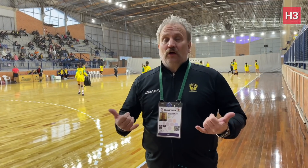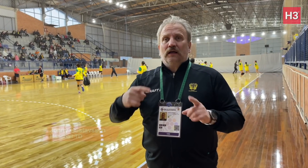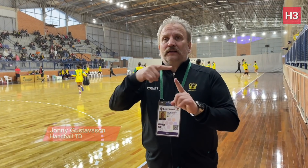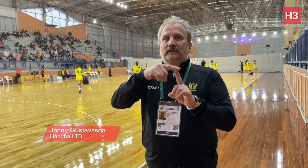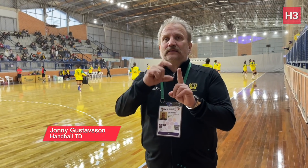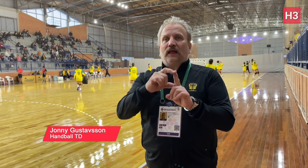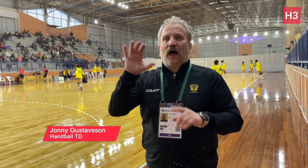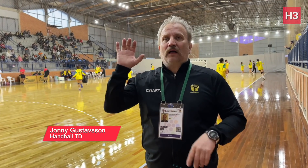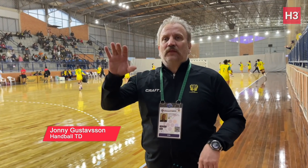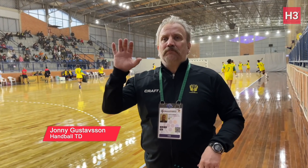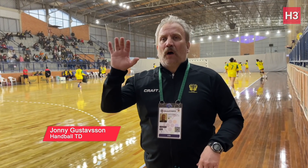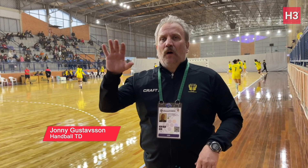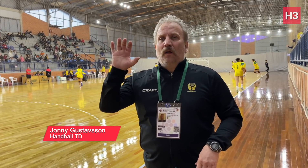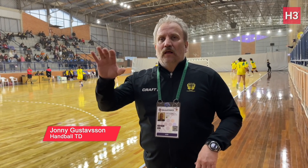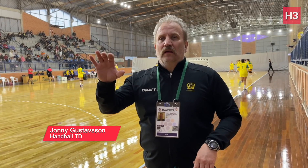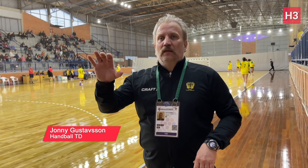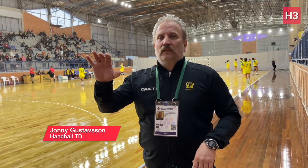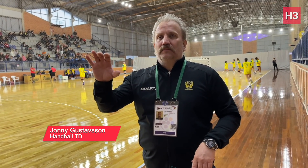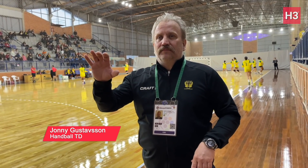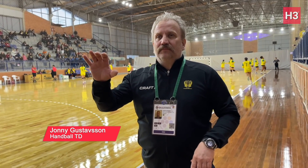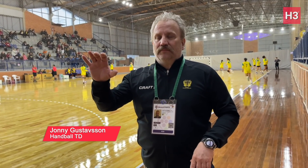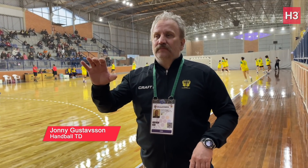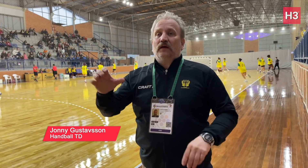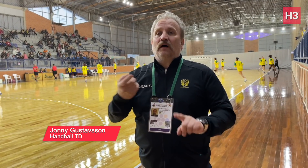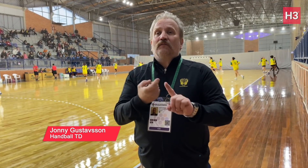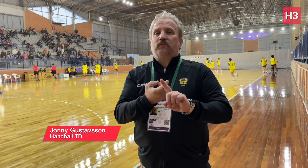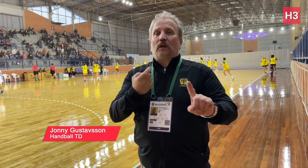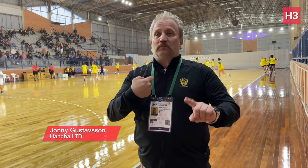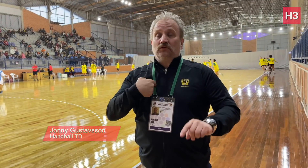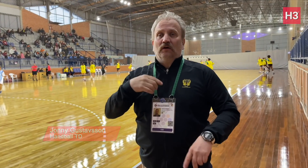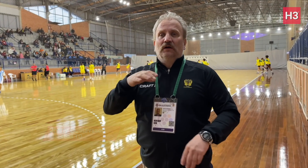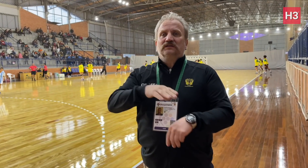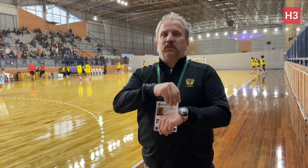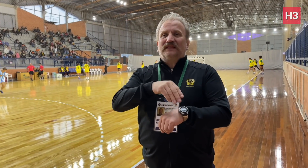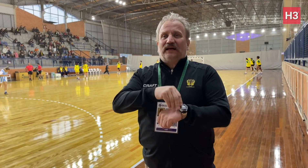I’m the Technical Director for Handball. I’m from Sweden.